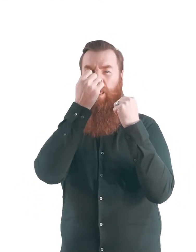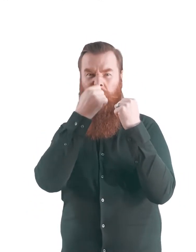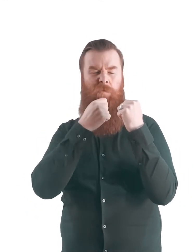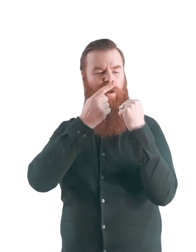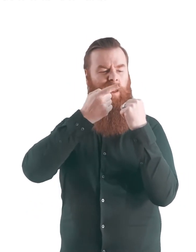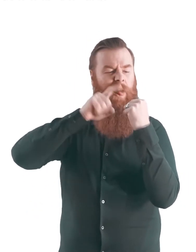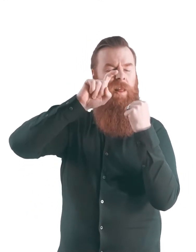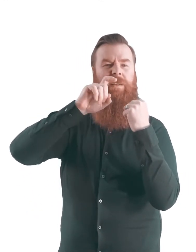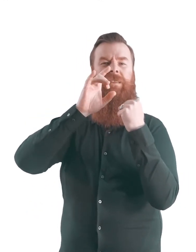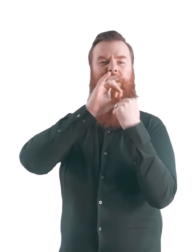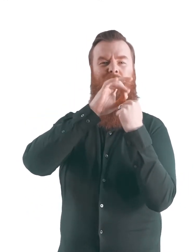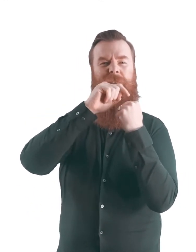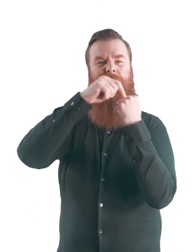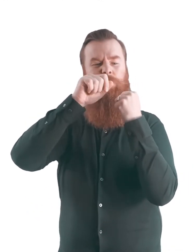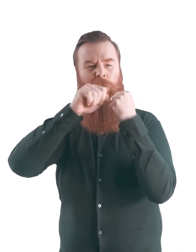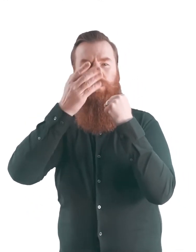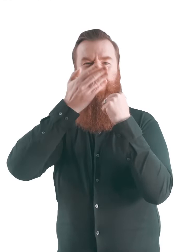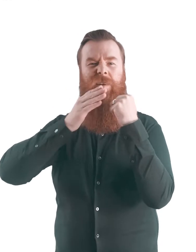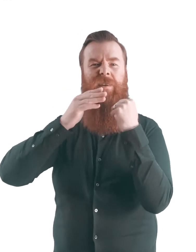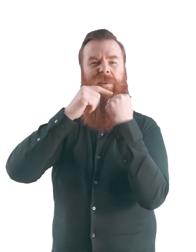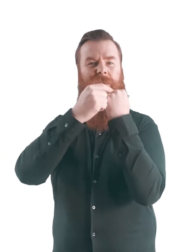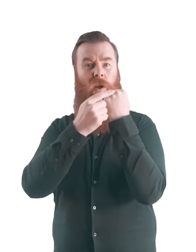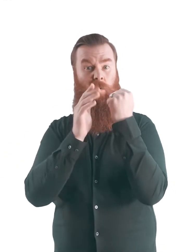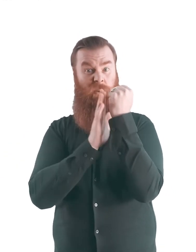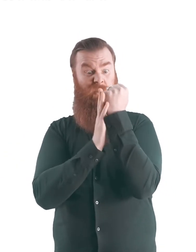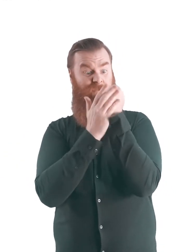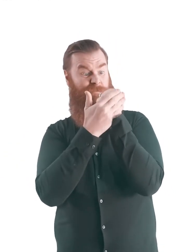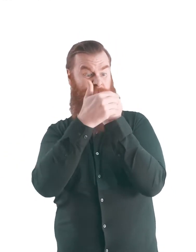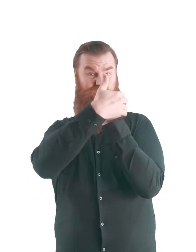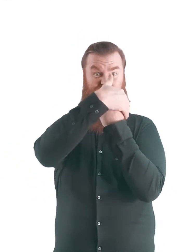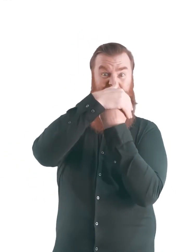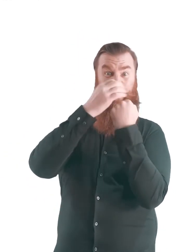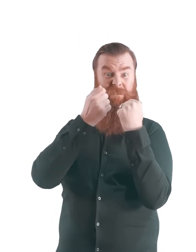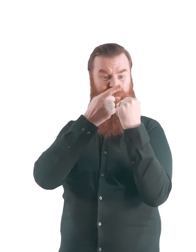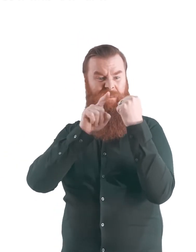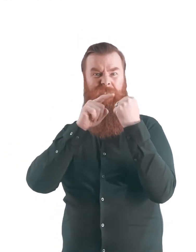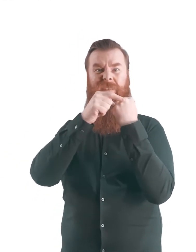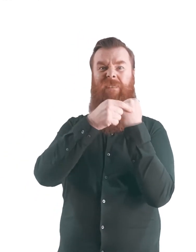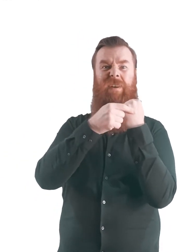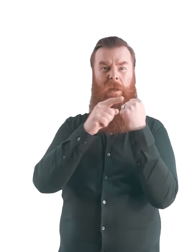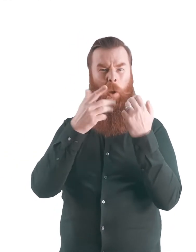chipped or broken fillings, the tooth breaking around the filling,